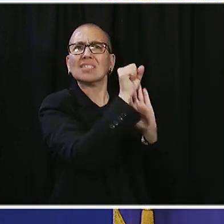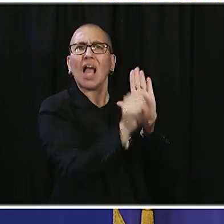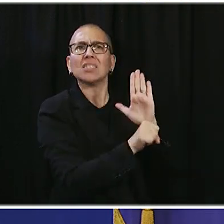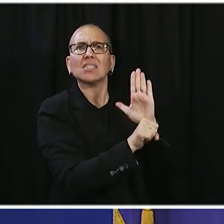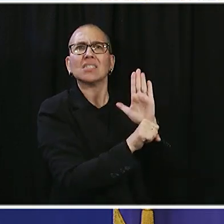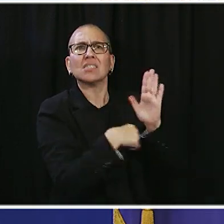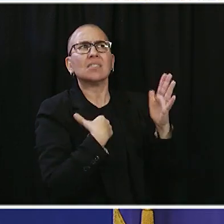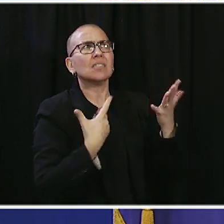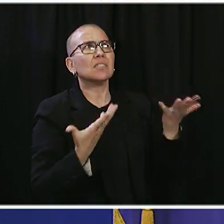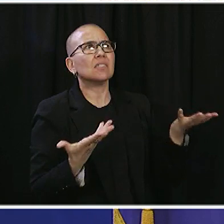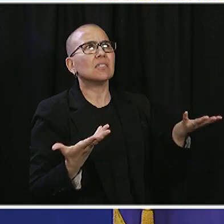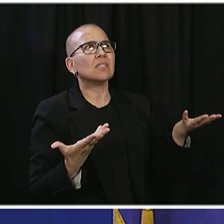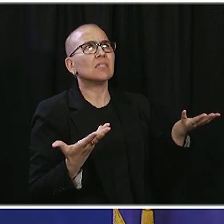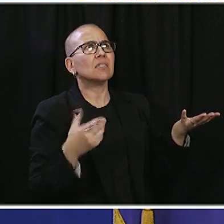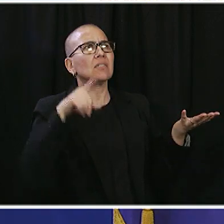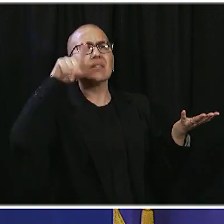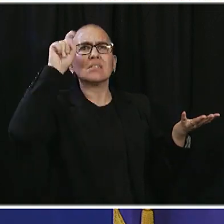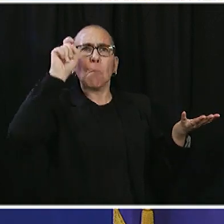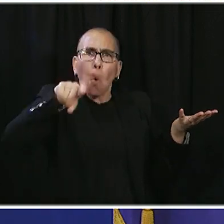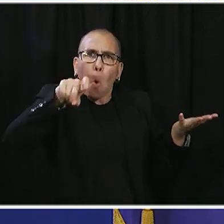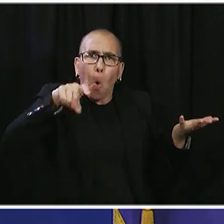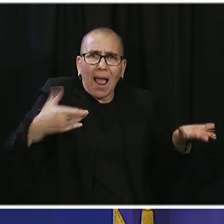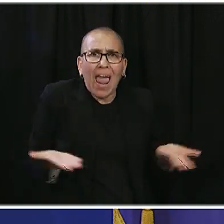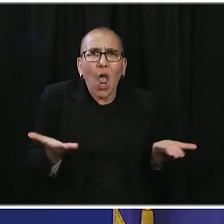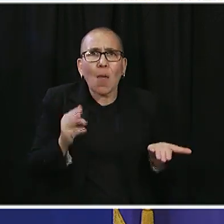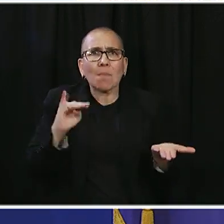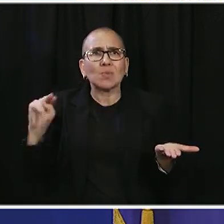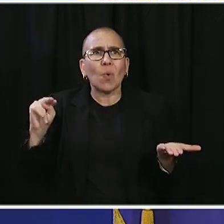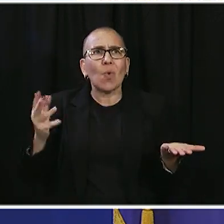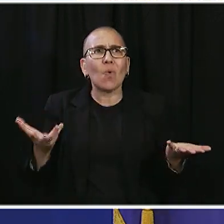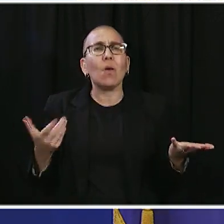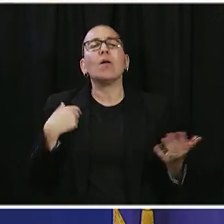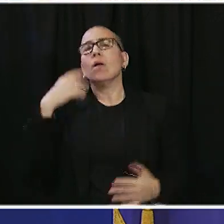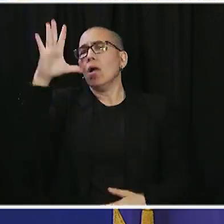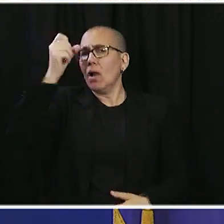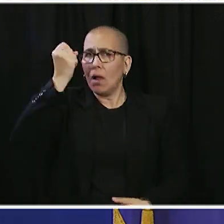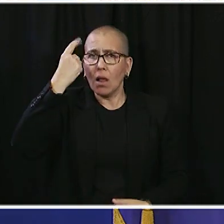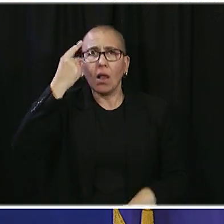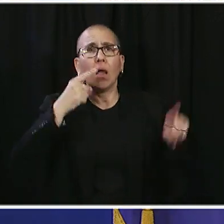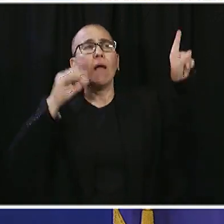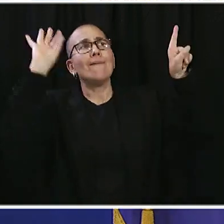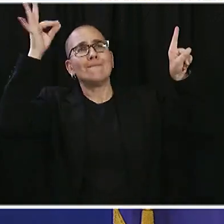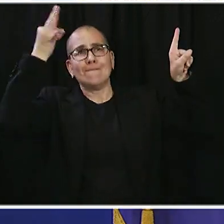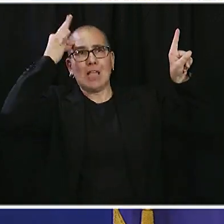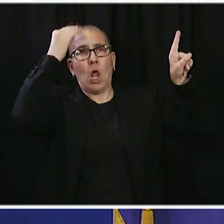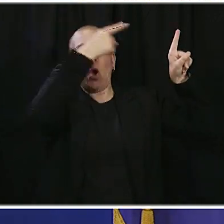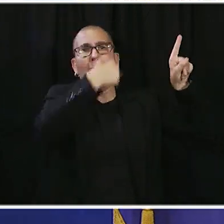STEPS IN AND THEY GO ELSEWHERE. NOW, I DON'T DISAGREE WITH THE